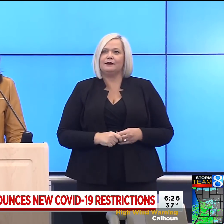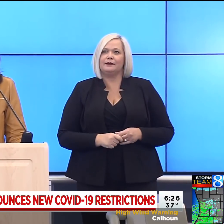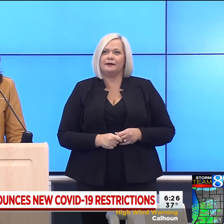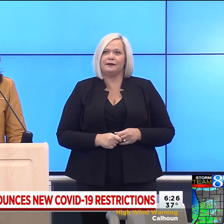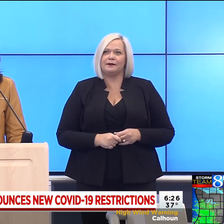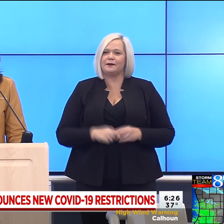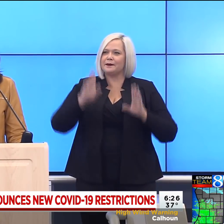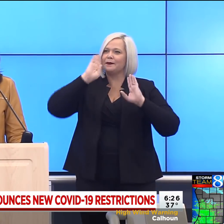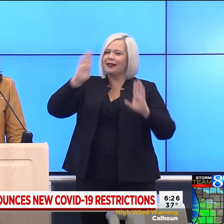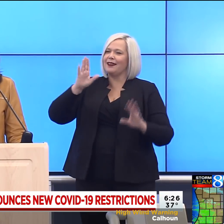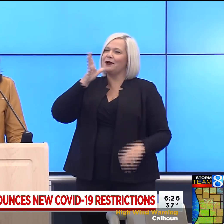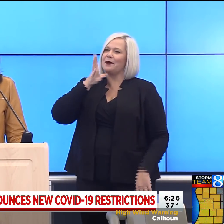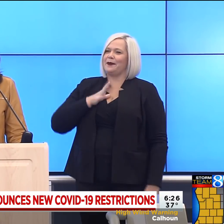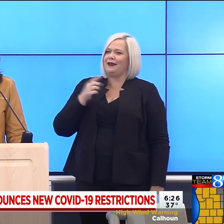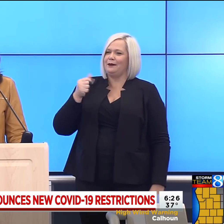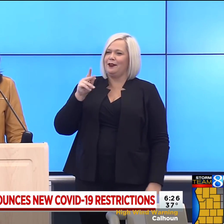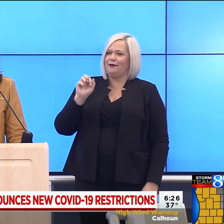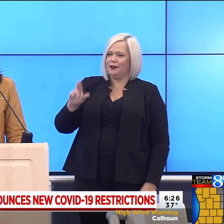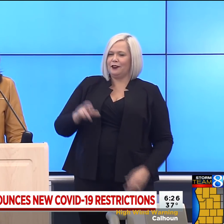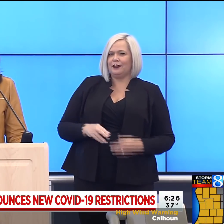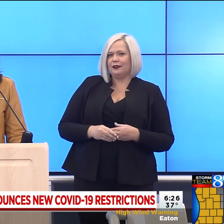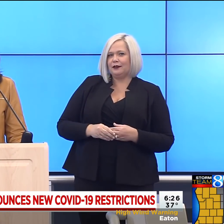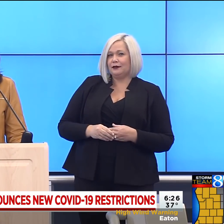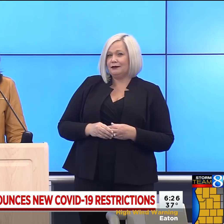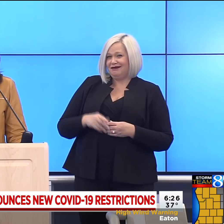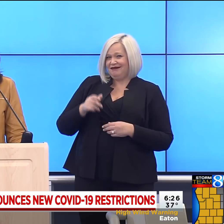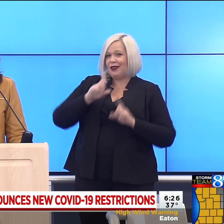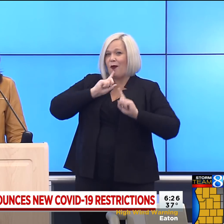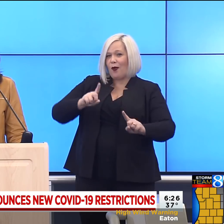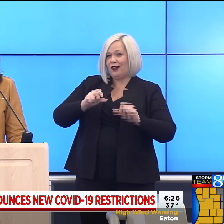A FEW QUESTIONS. FIRST QUESTION WILL COME FROM AARON WOULD HE DENY TO